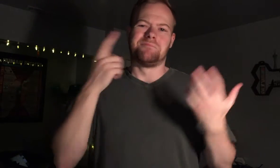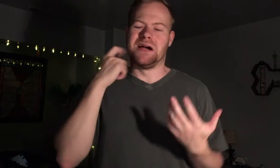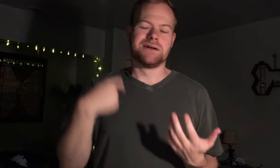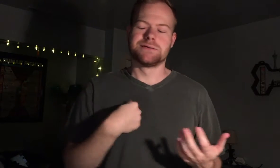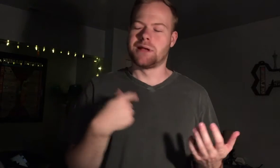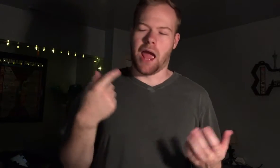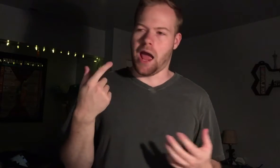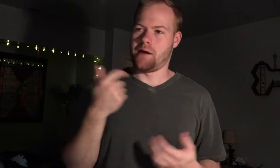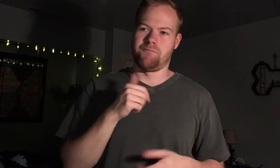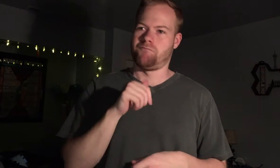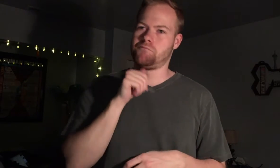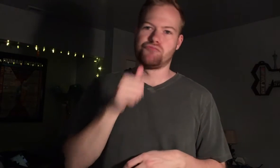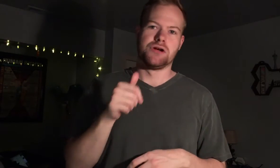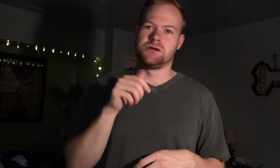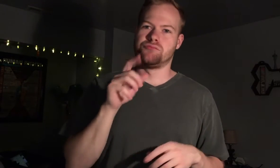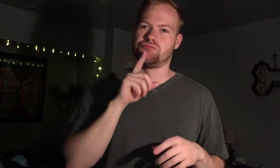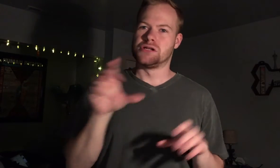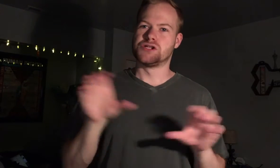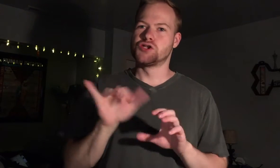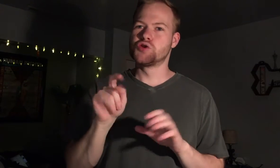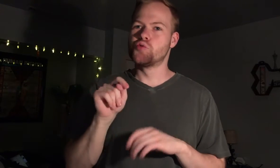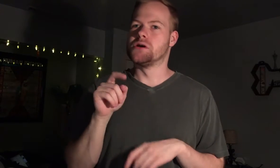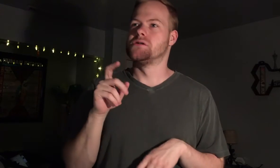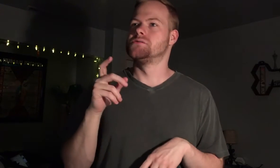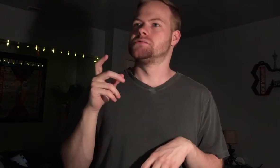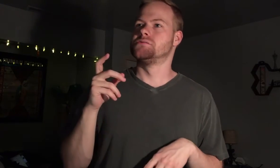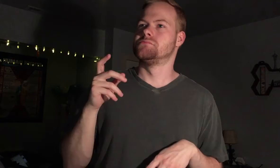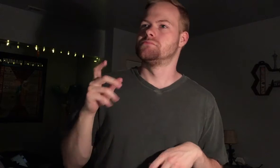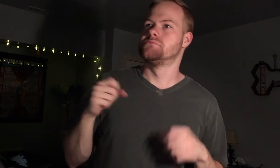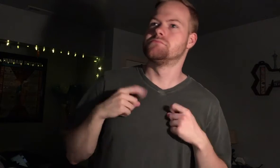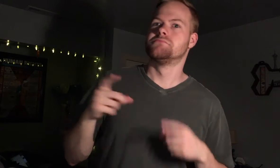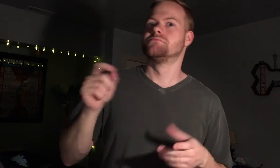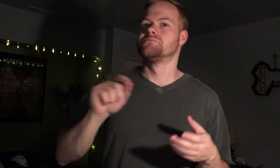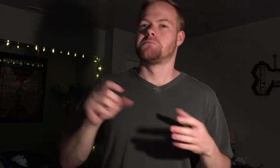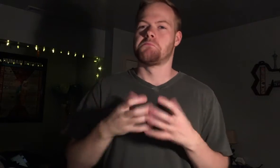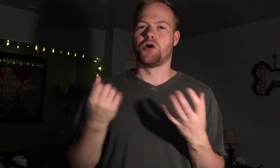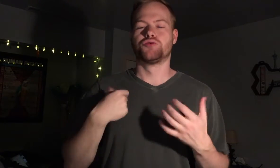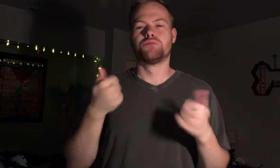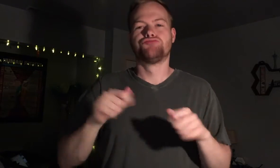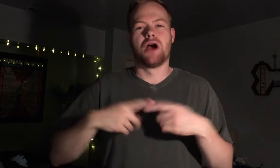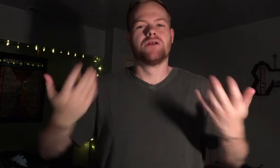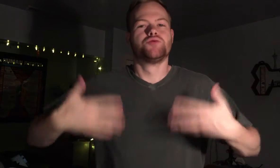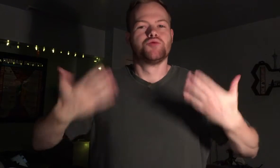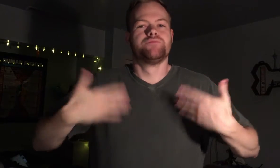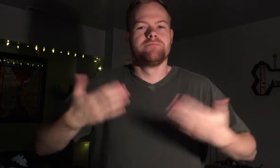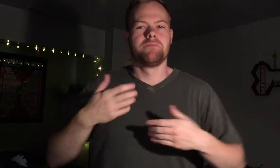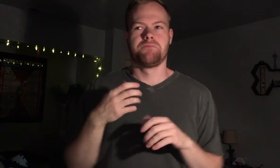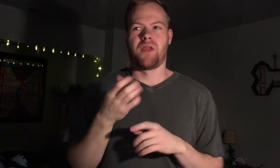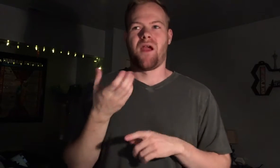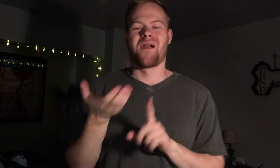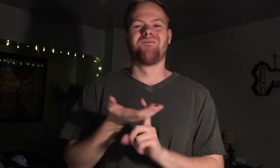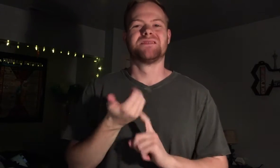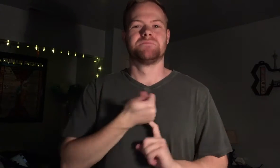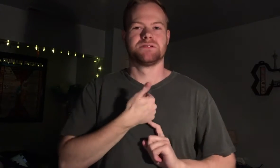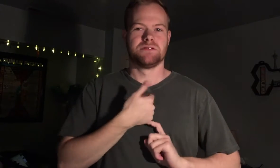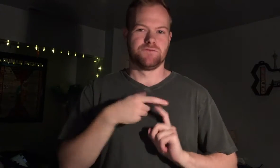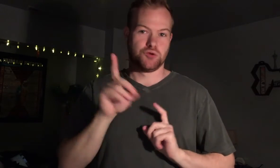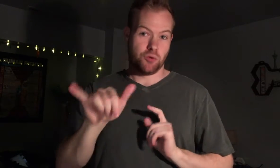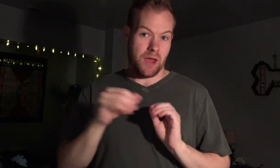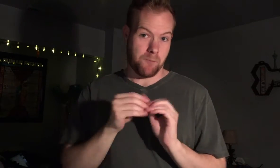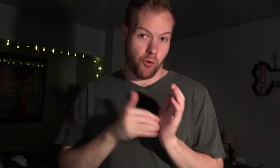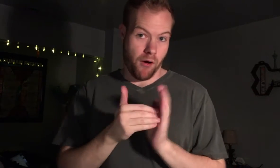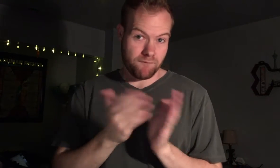Because I don't really do it spontaneously much, so I'm trying to convince myself to do that more often.